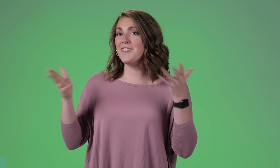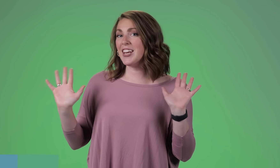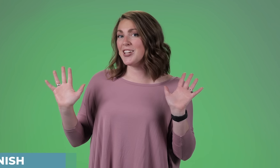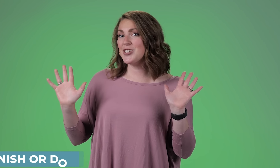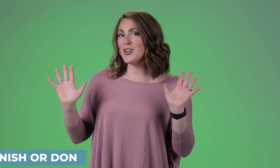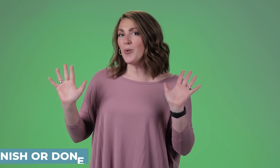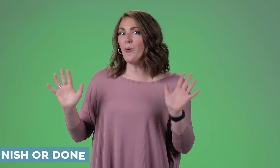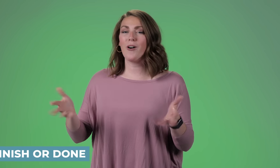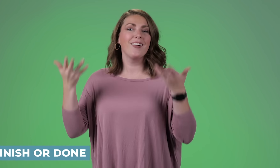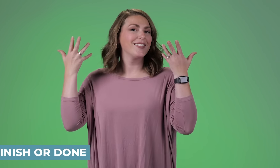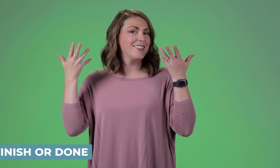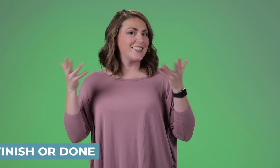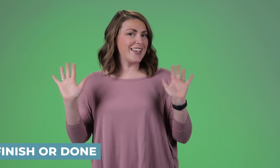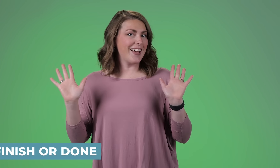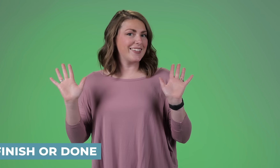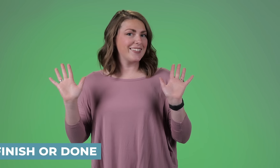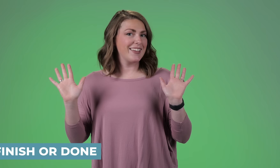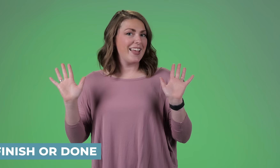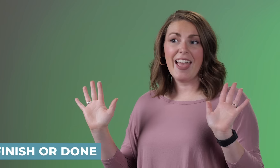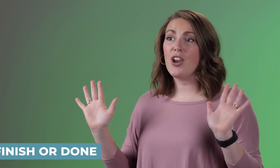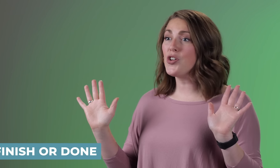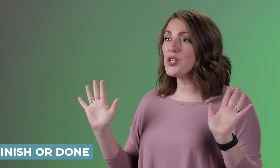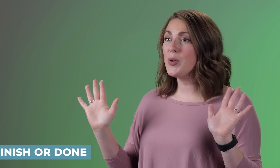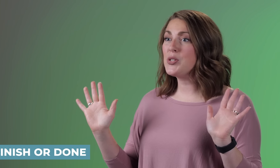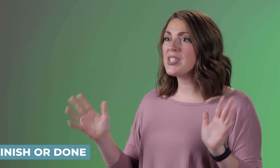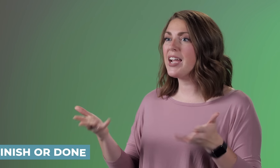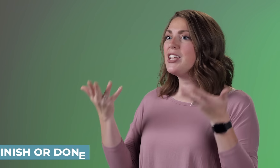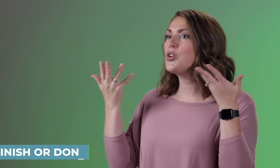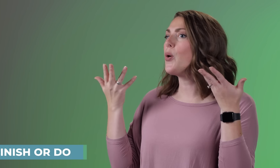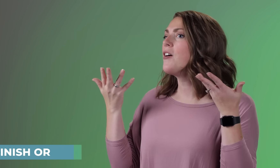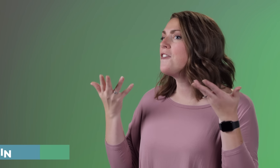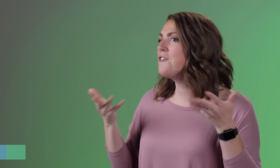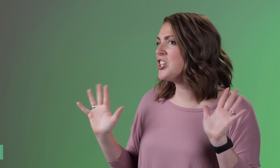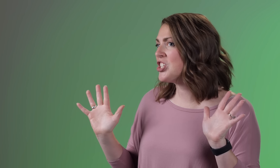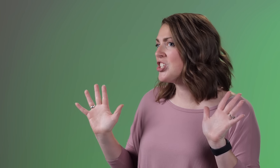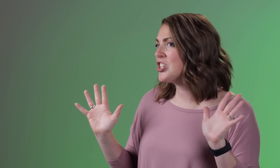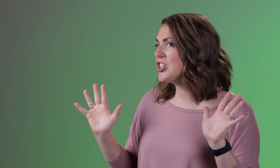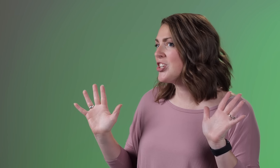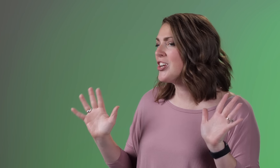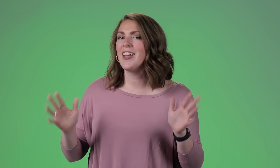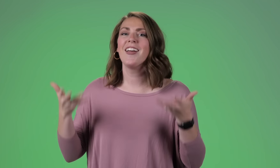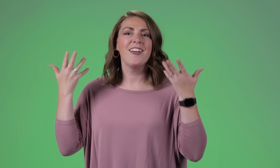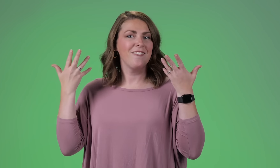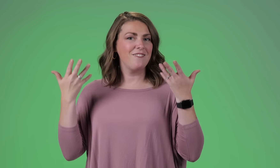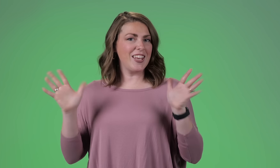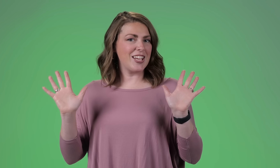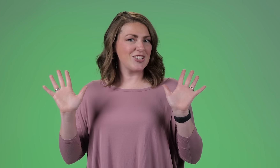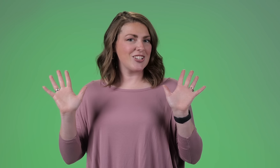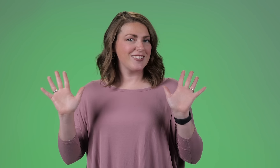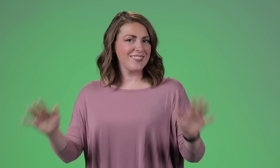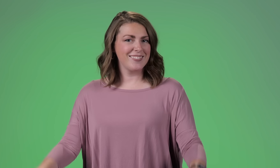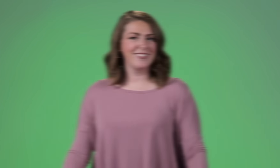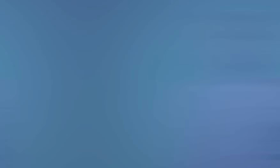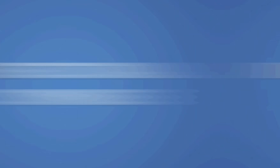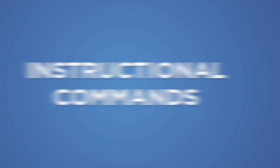Finish or done. And also when you sign it, you go finish.